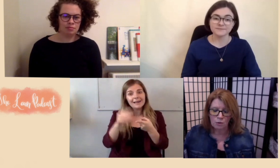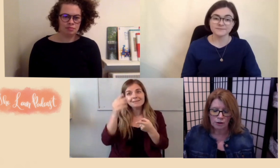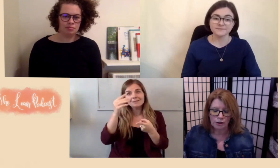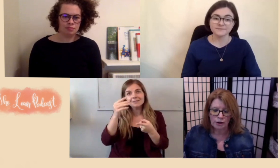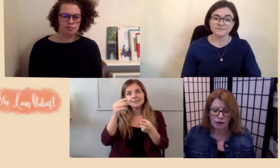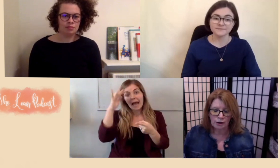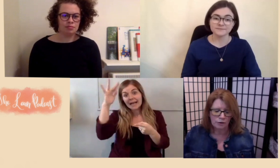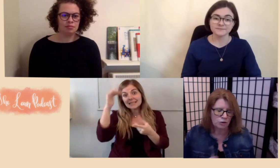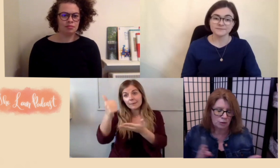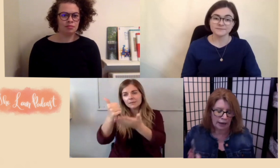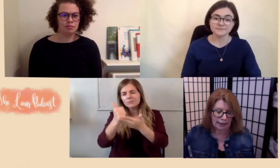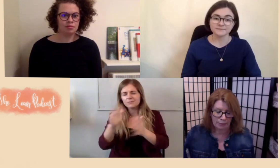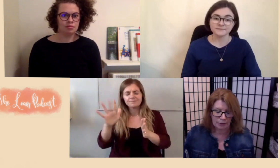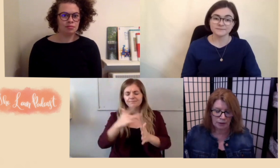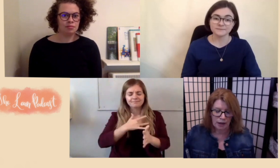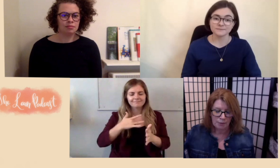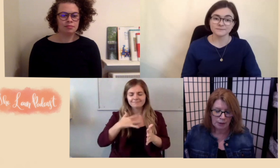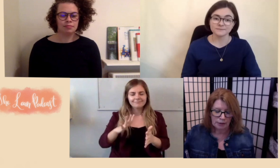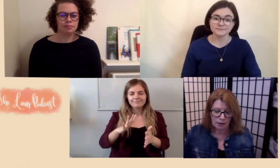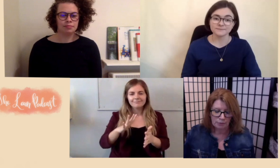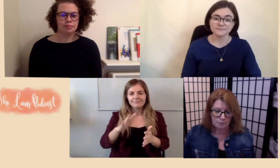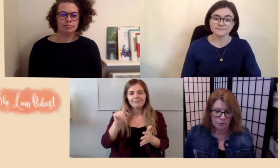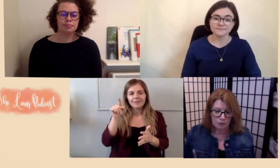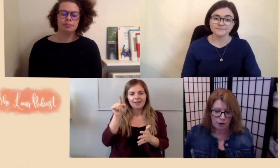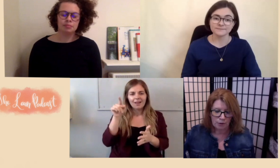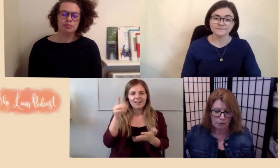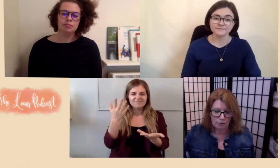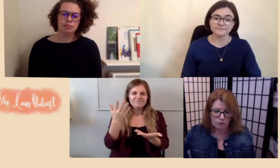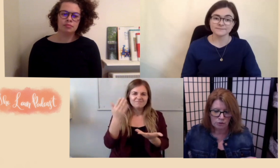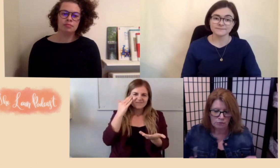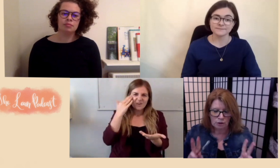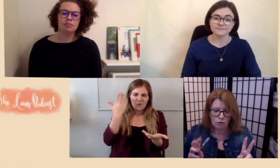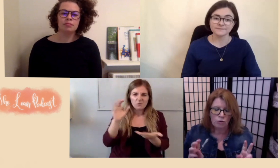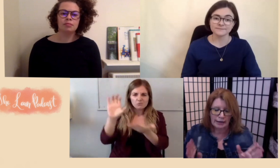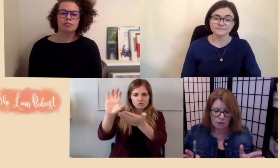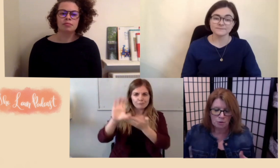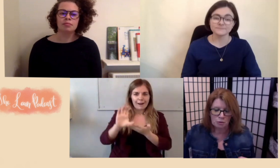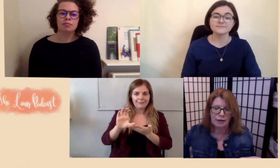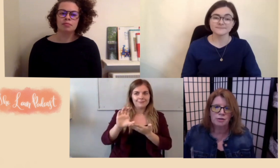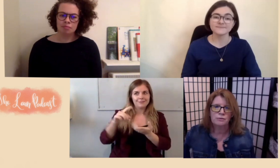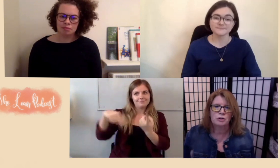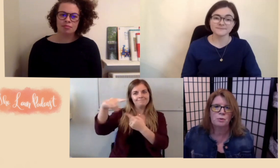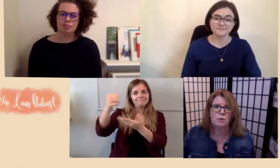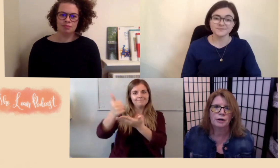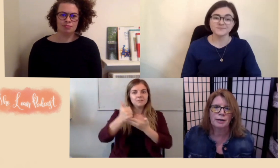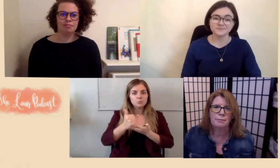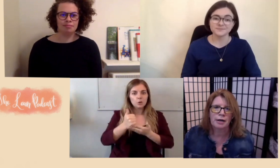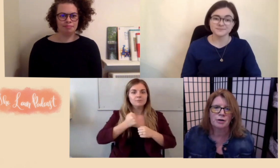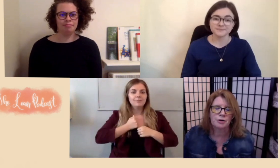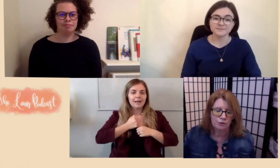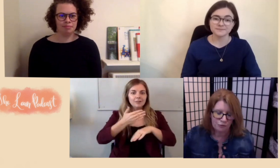But from a grants perspective was supported in my career for about a decade.